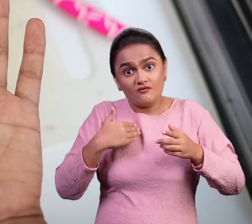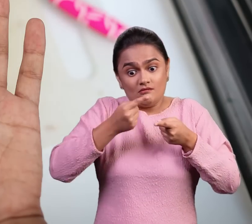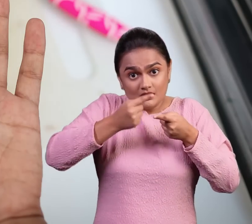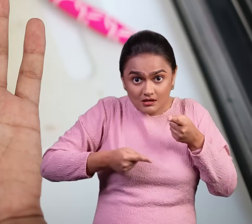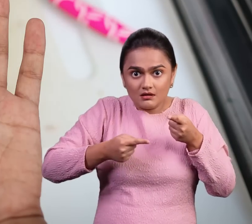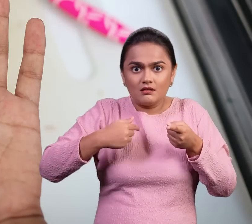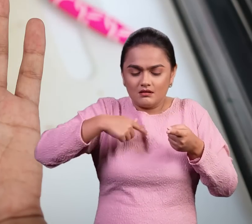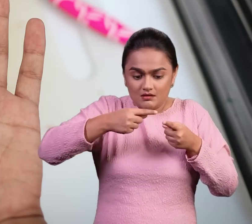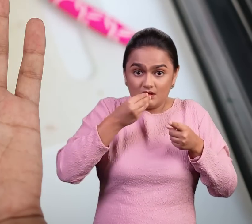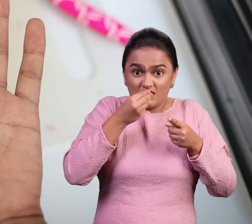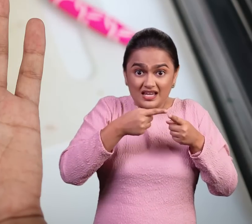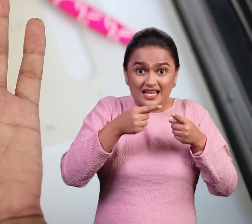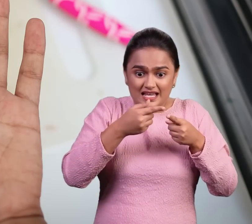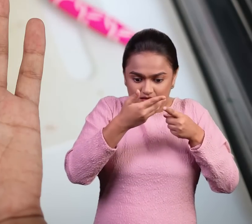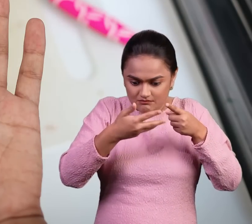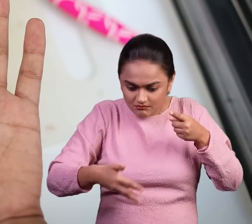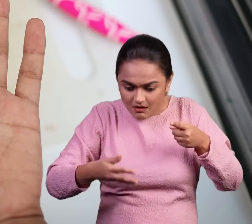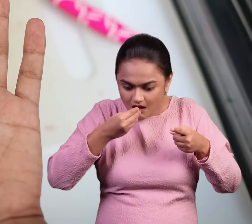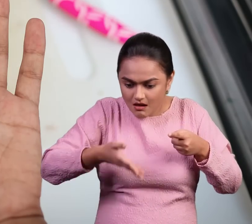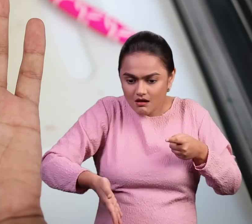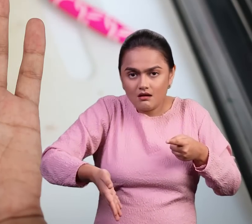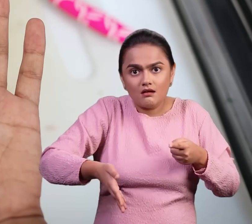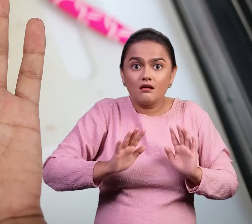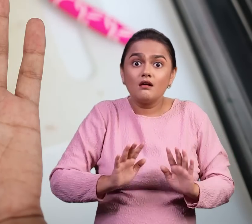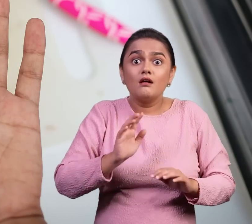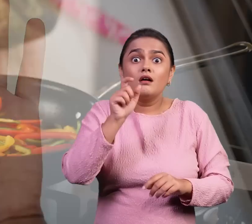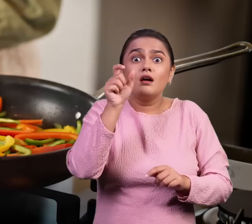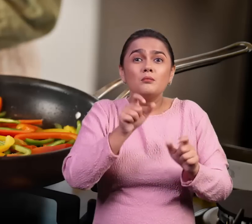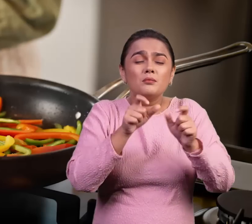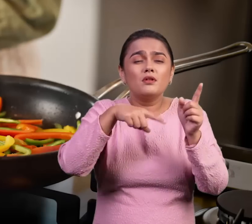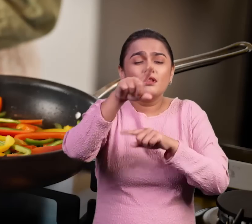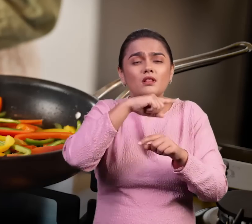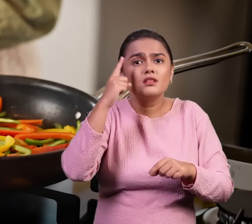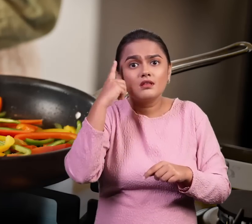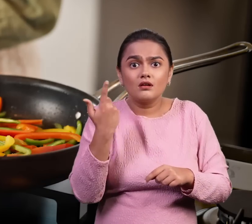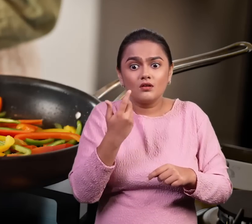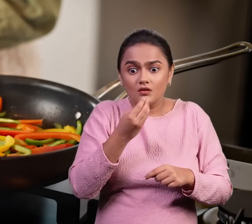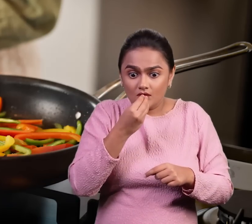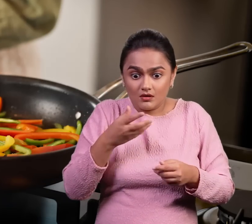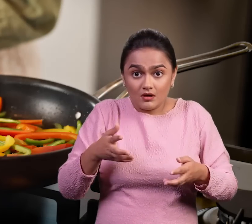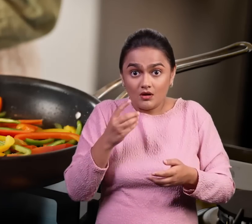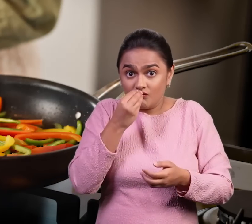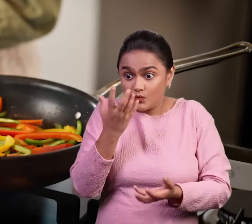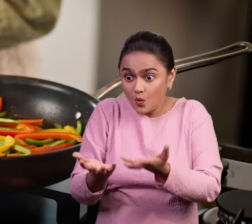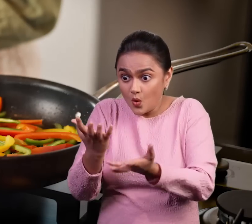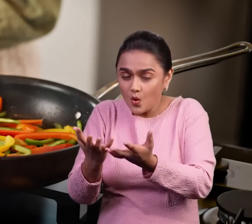and their blood mixes with the food, some believe the virus will be destroyed during cooking.